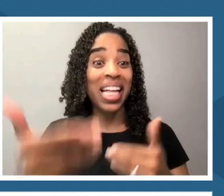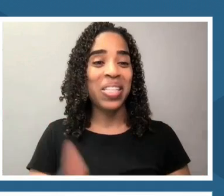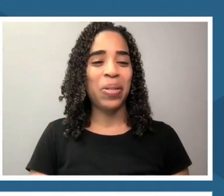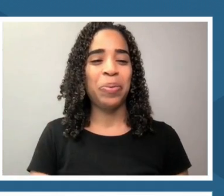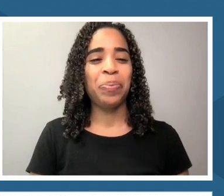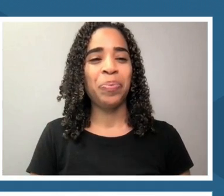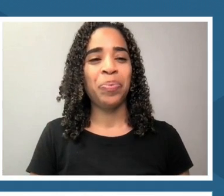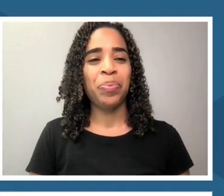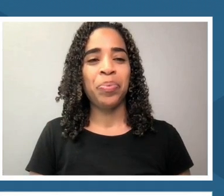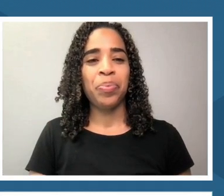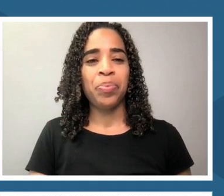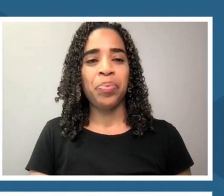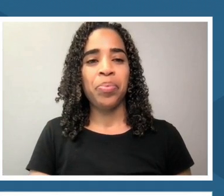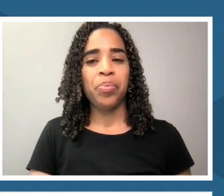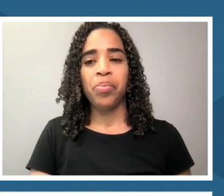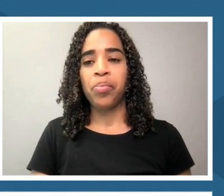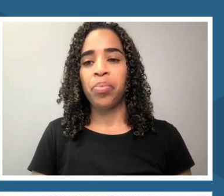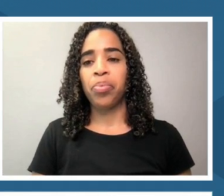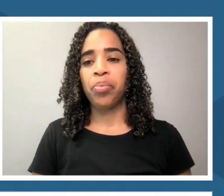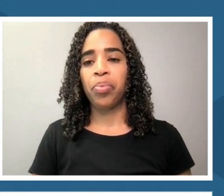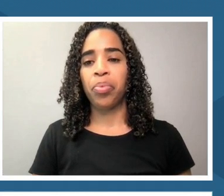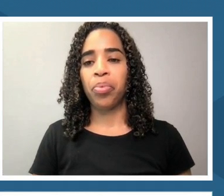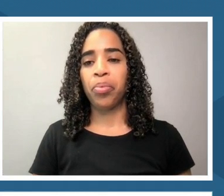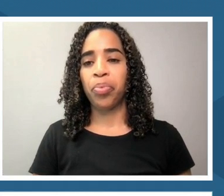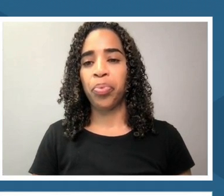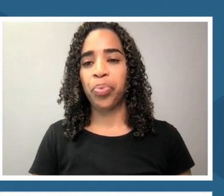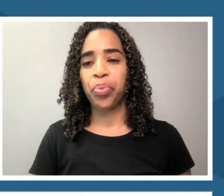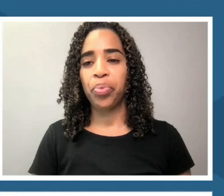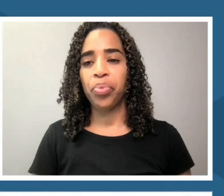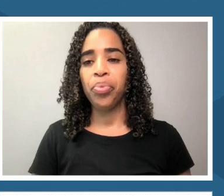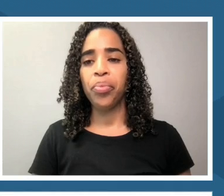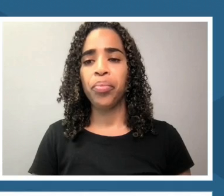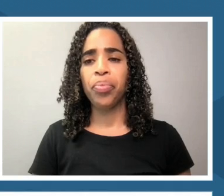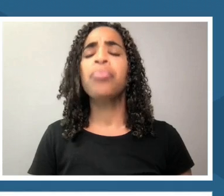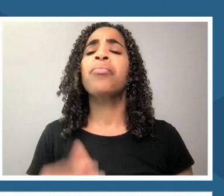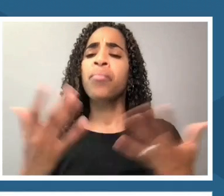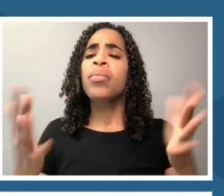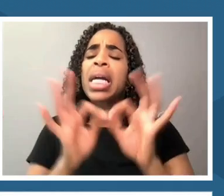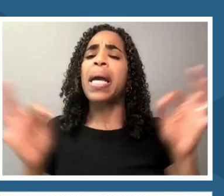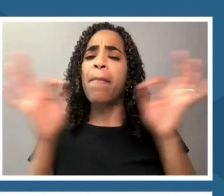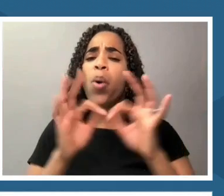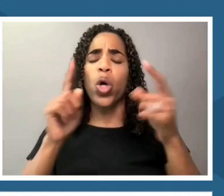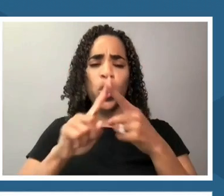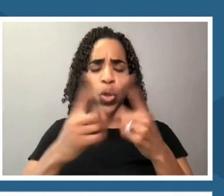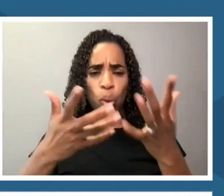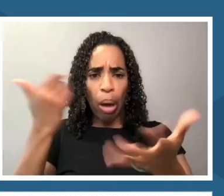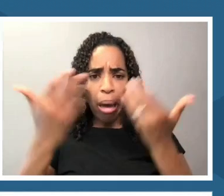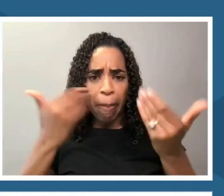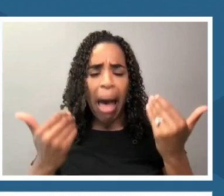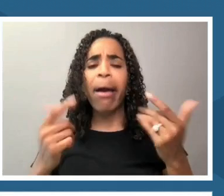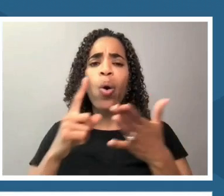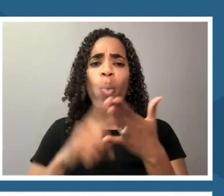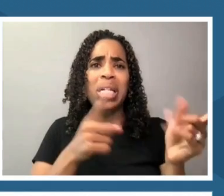uh so to best unpack many of the emblematic asian stereotypes throughout